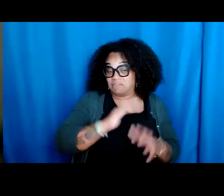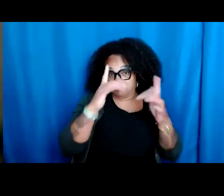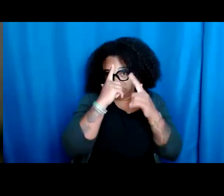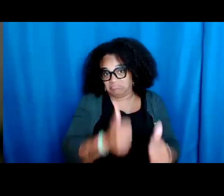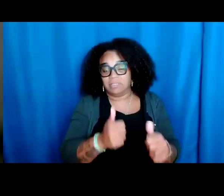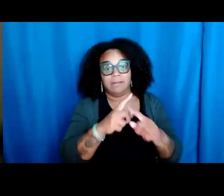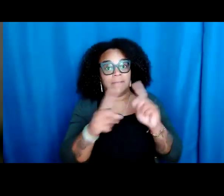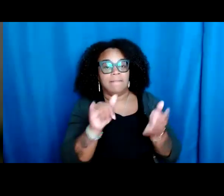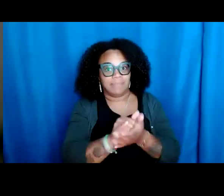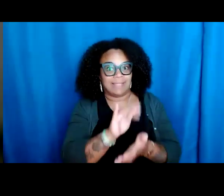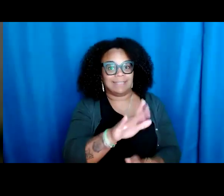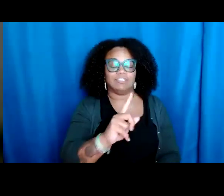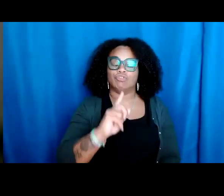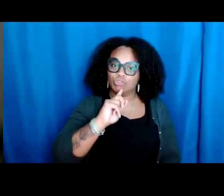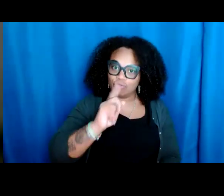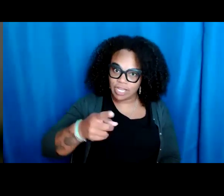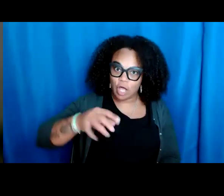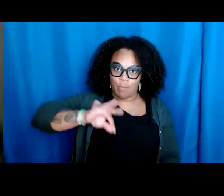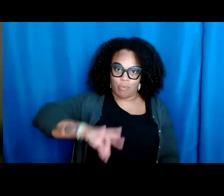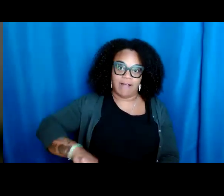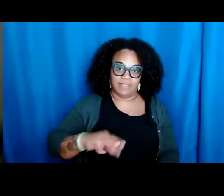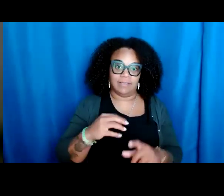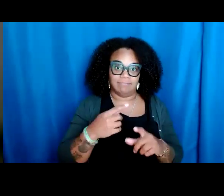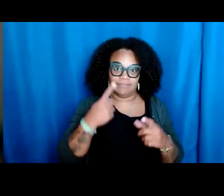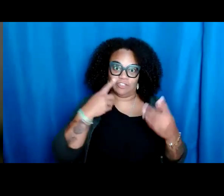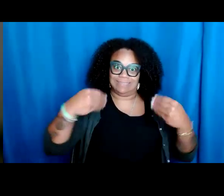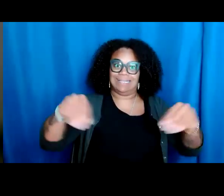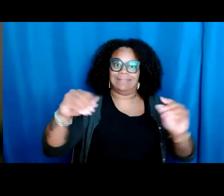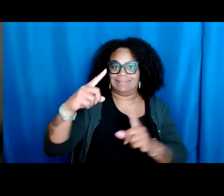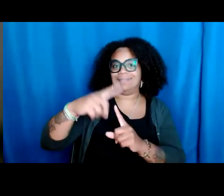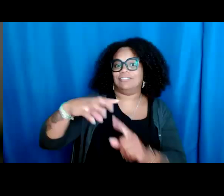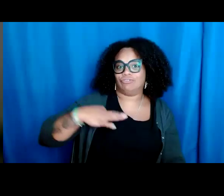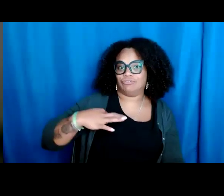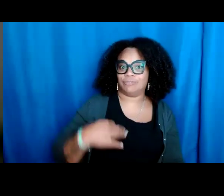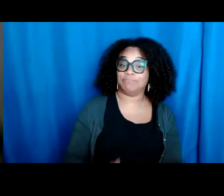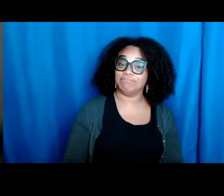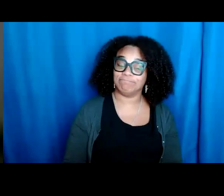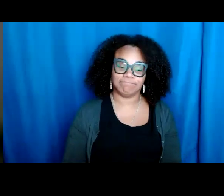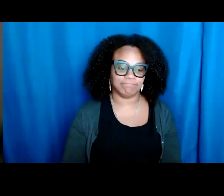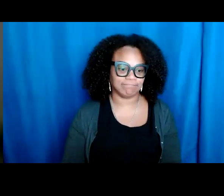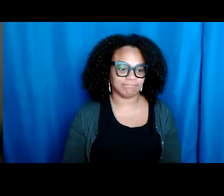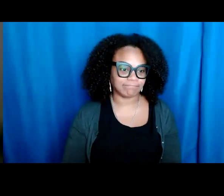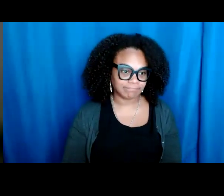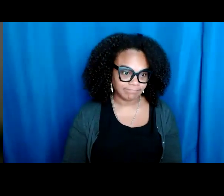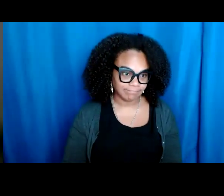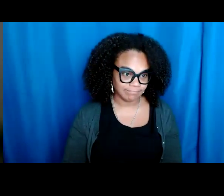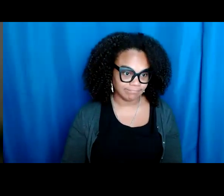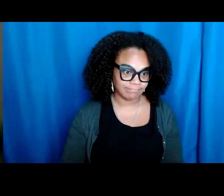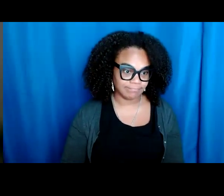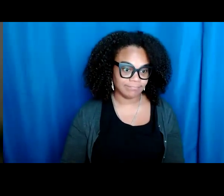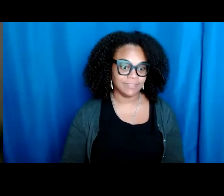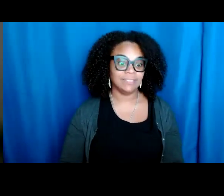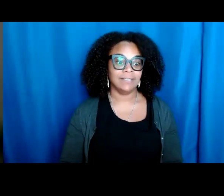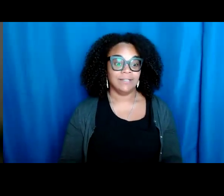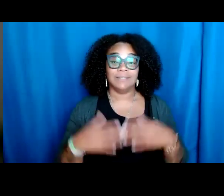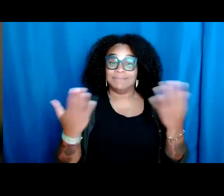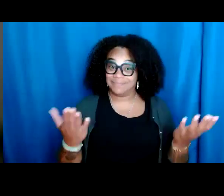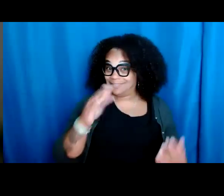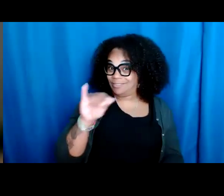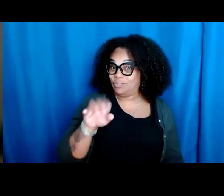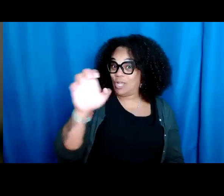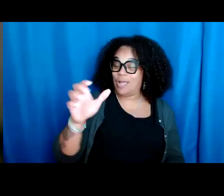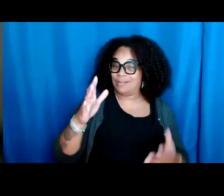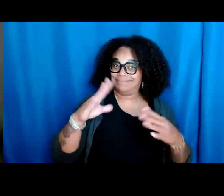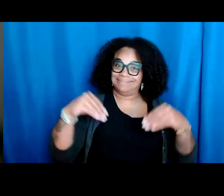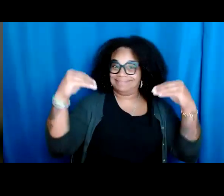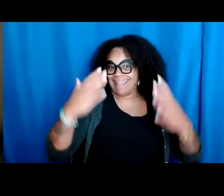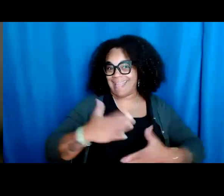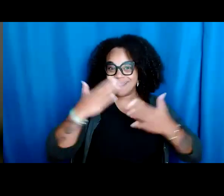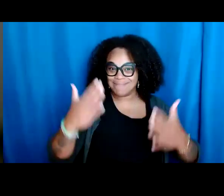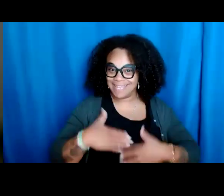is his real profit from selling his t-shirts. So, Joe is very happy. He has come a long way